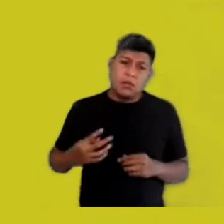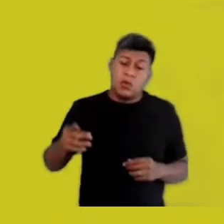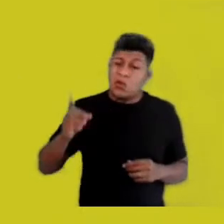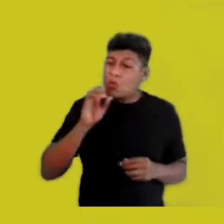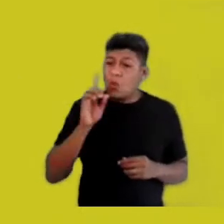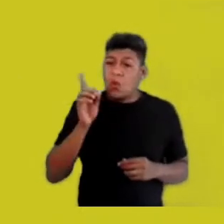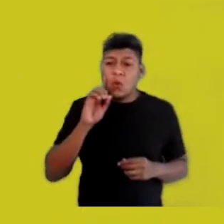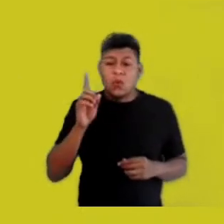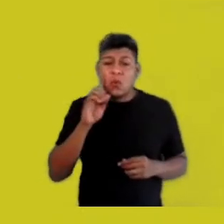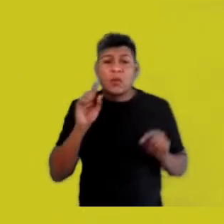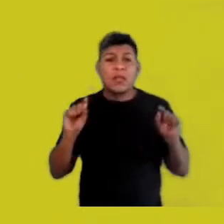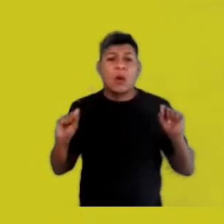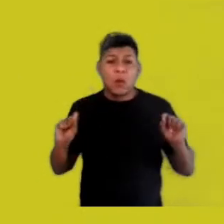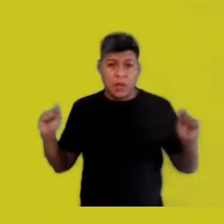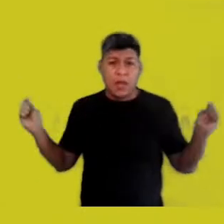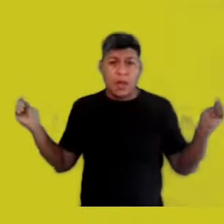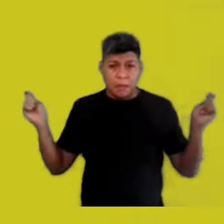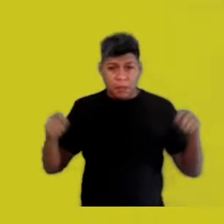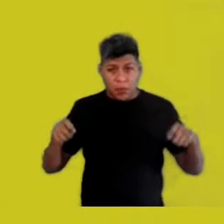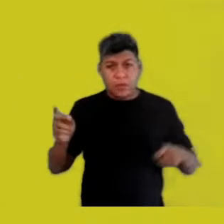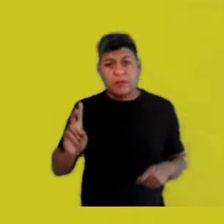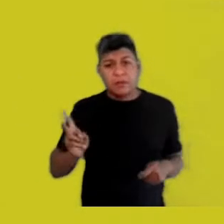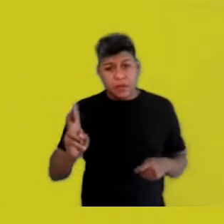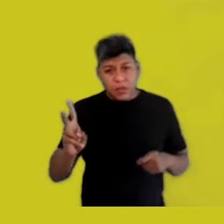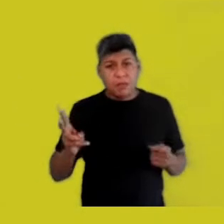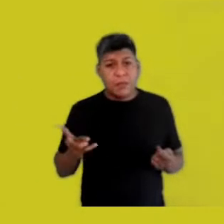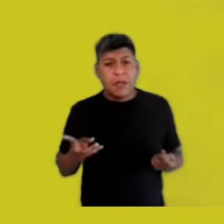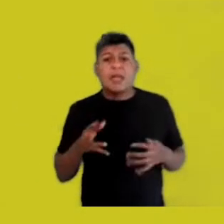is that it is always possible to include the “and”.